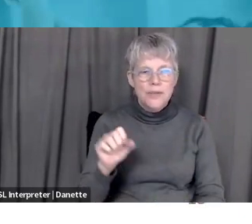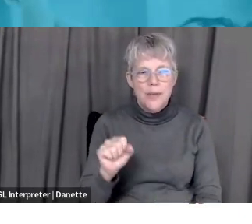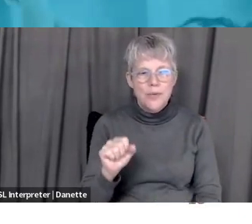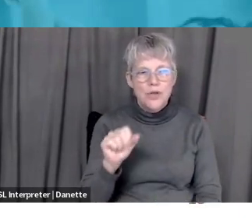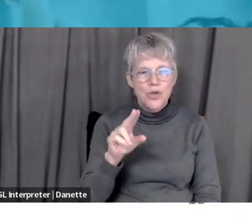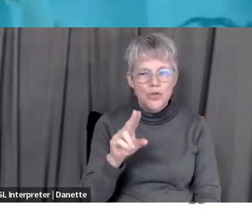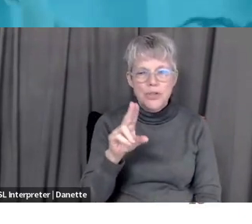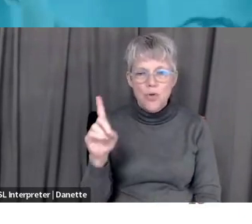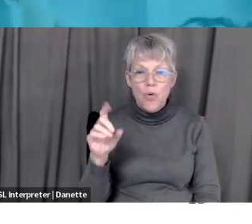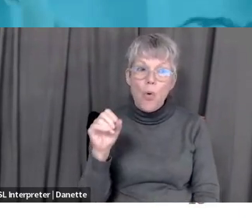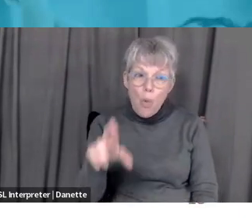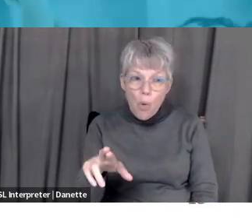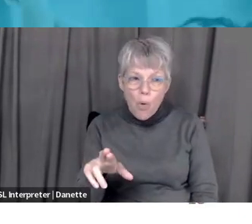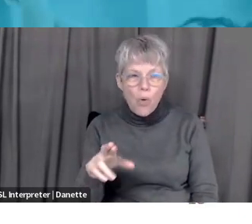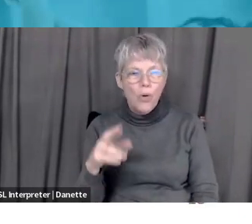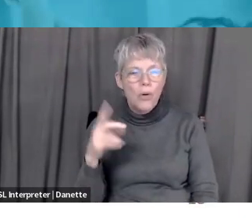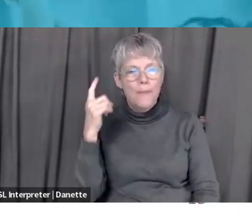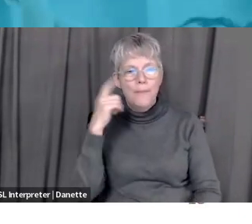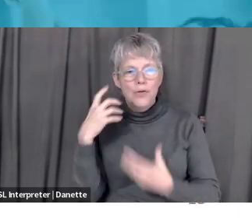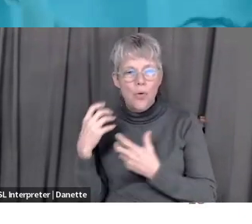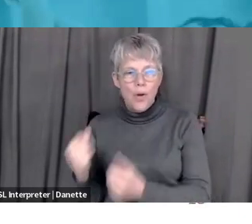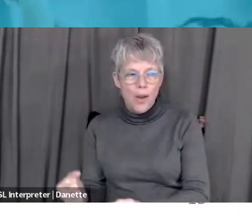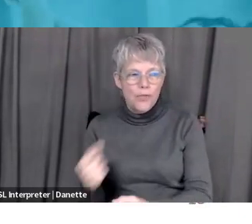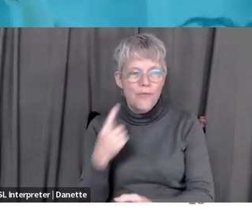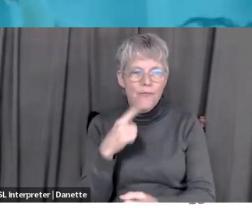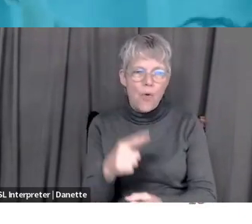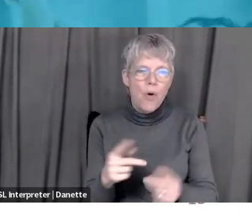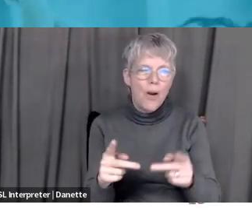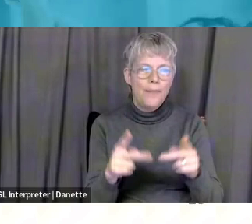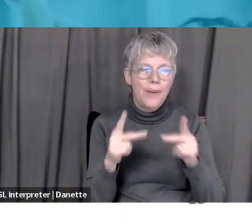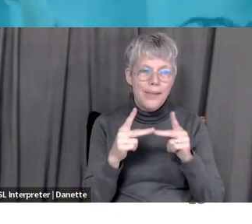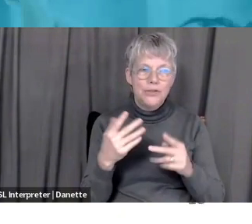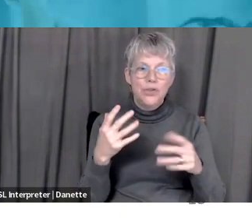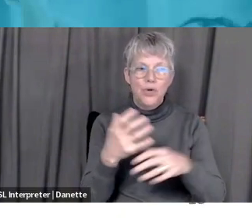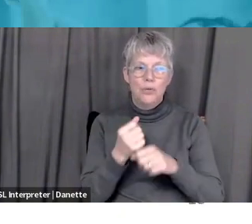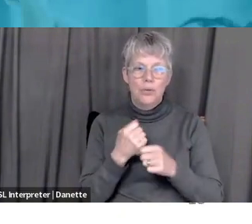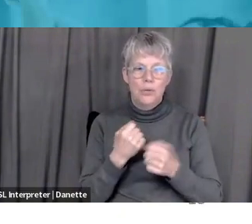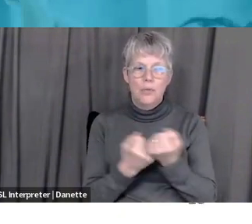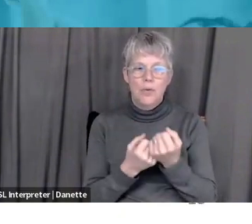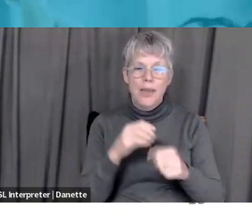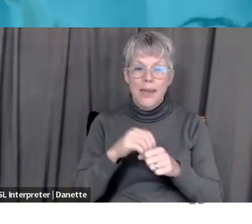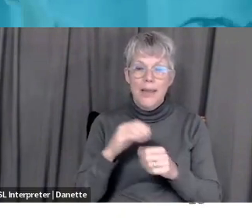disorder to or mental health and to help them have a place to receive support within their community.